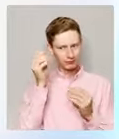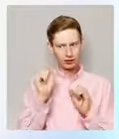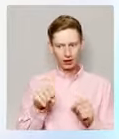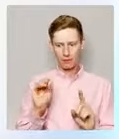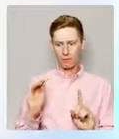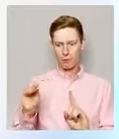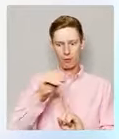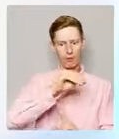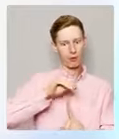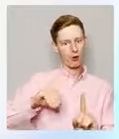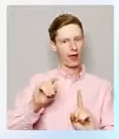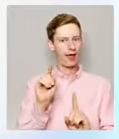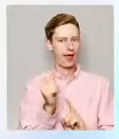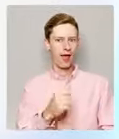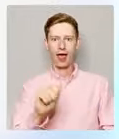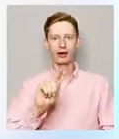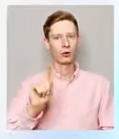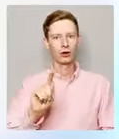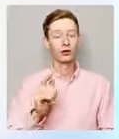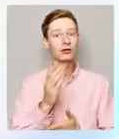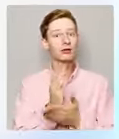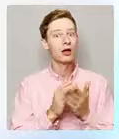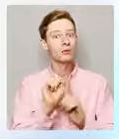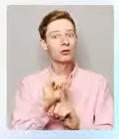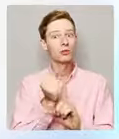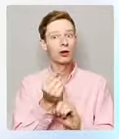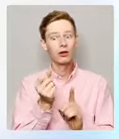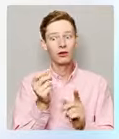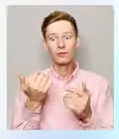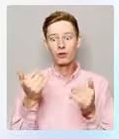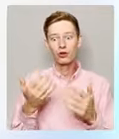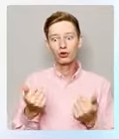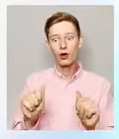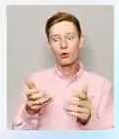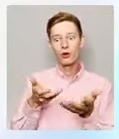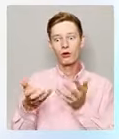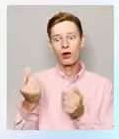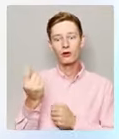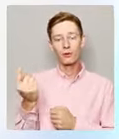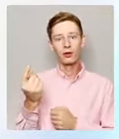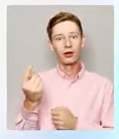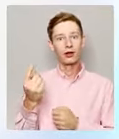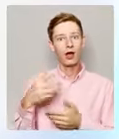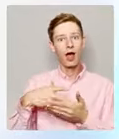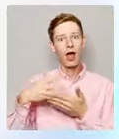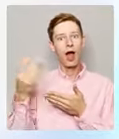around the player at any location. Meaning, there are situations where they may be trying to interact with something outside of their field of view.